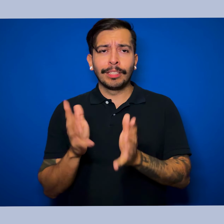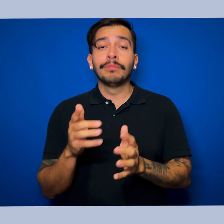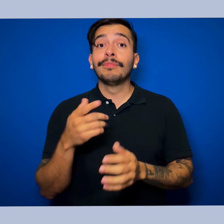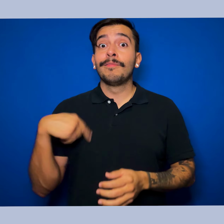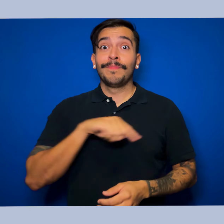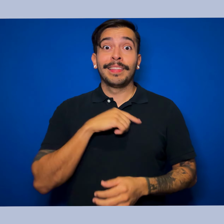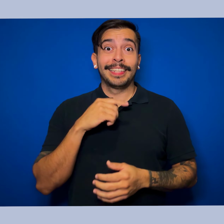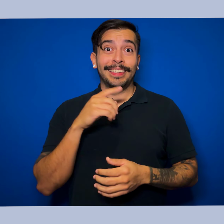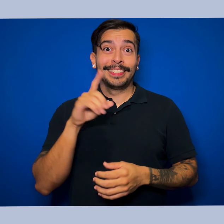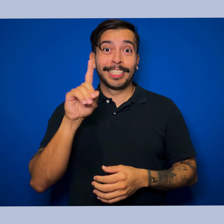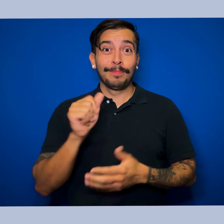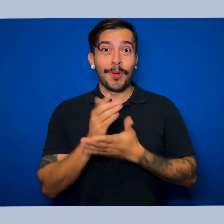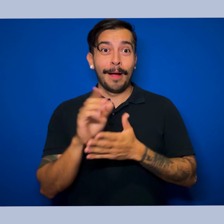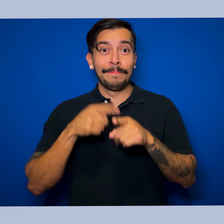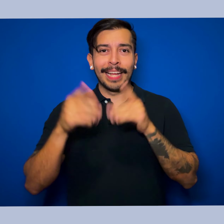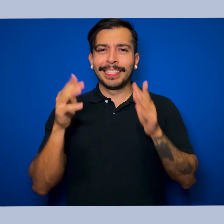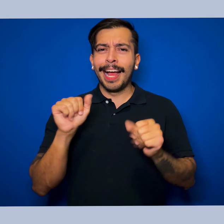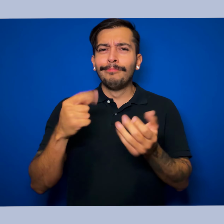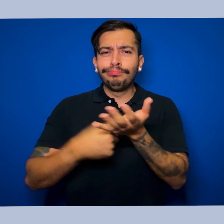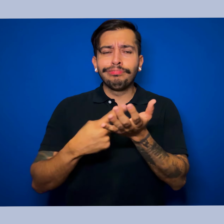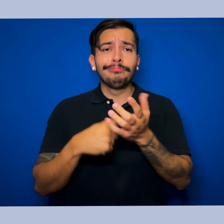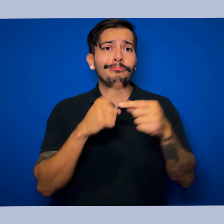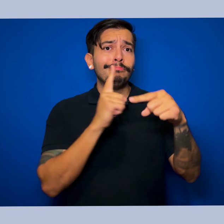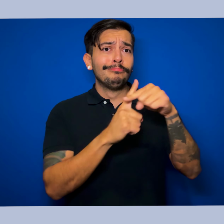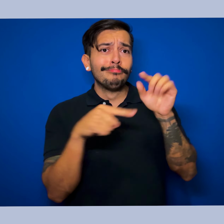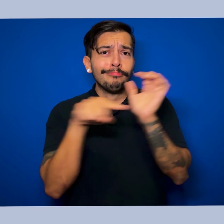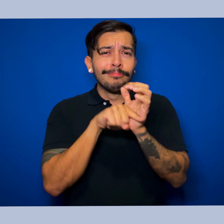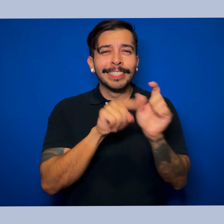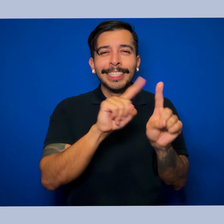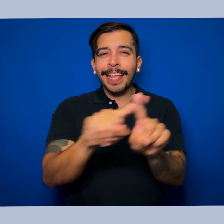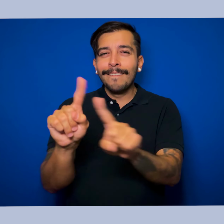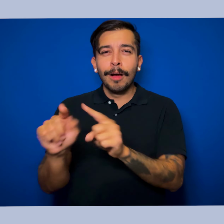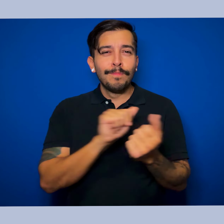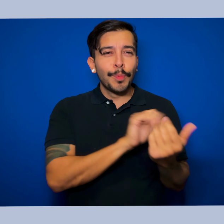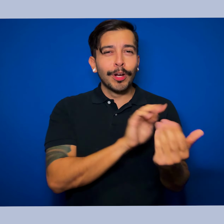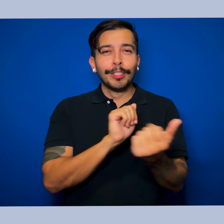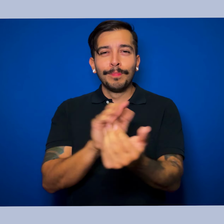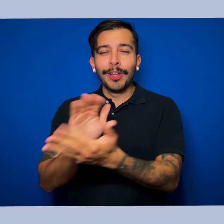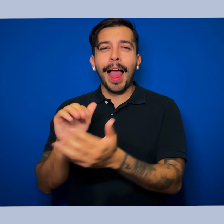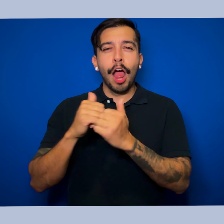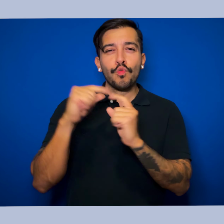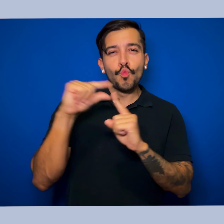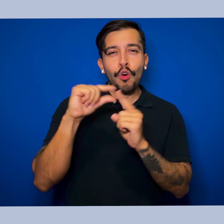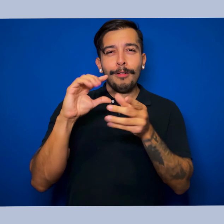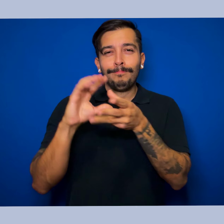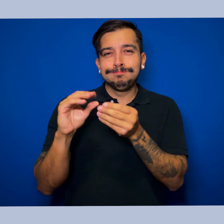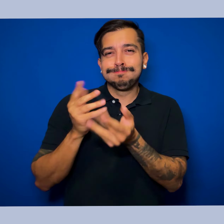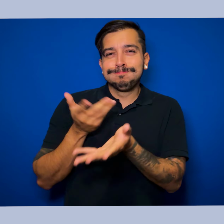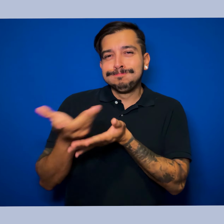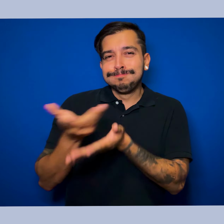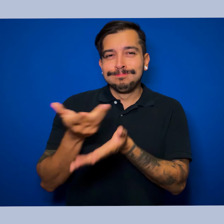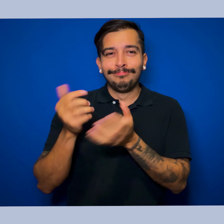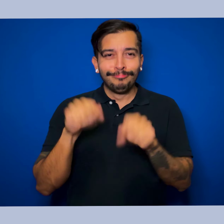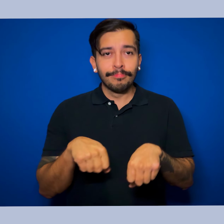one of our disability rights specialists can discuss the pros and cons of different approaches and wording.